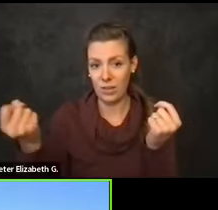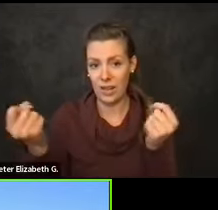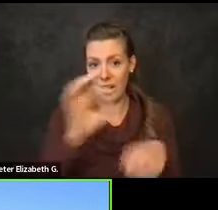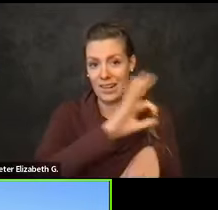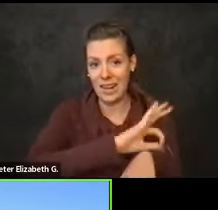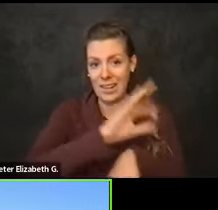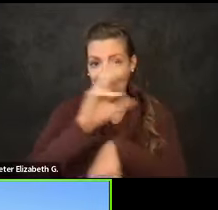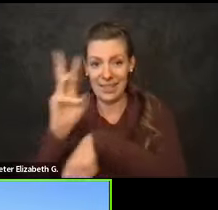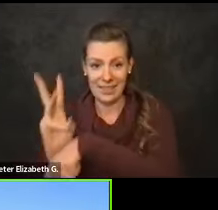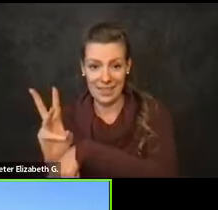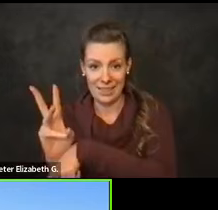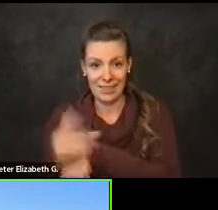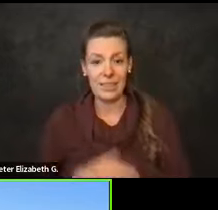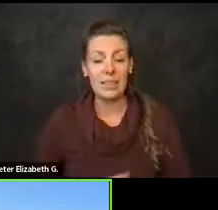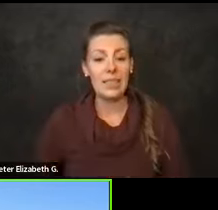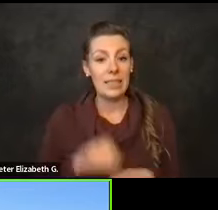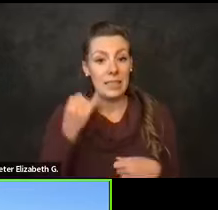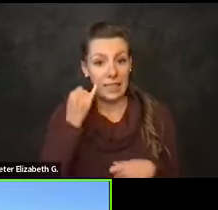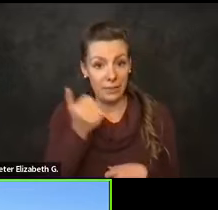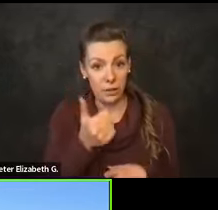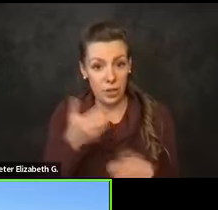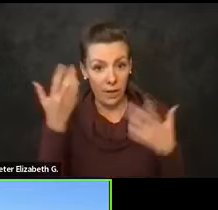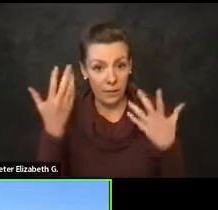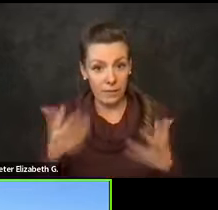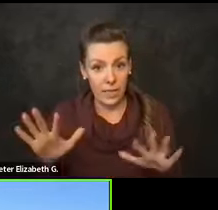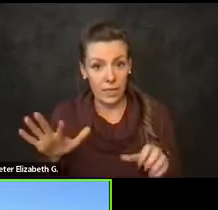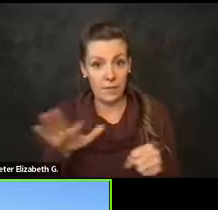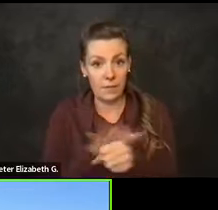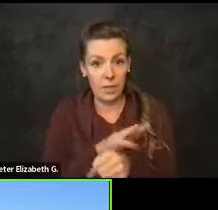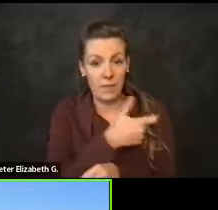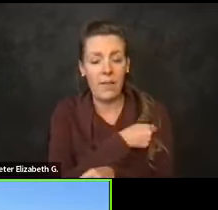For those who've been fully fascinated, please do get a booster shot. As DRA.